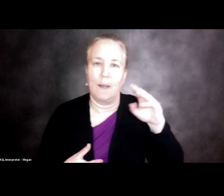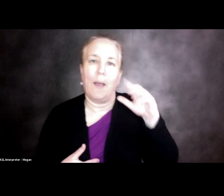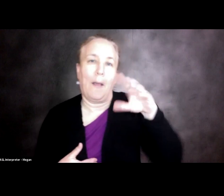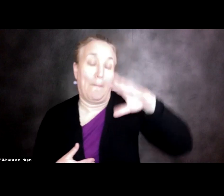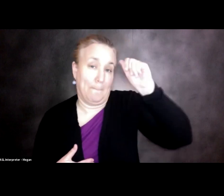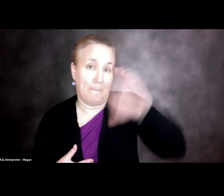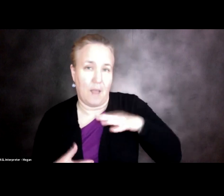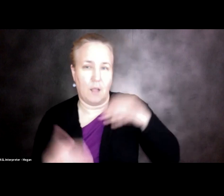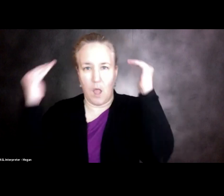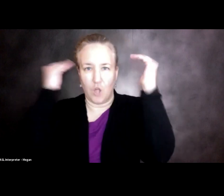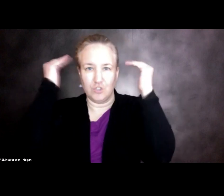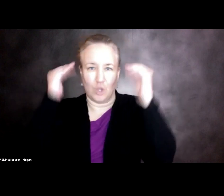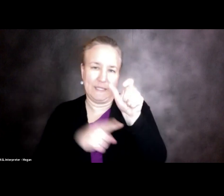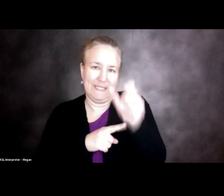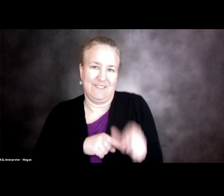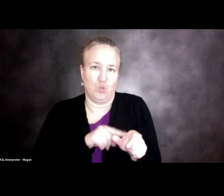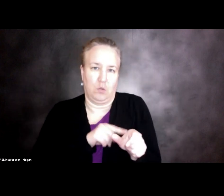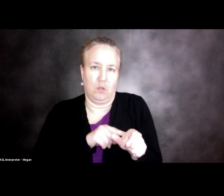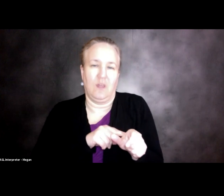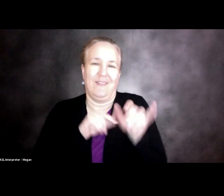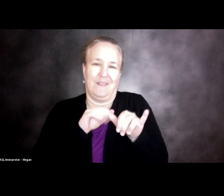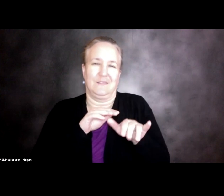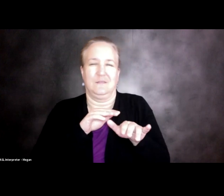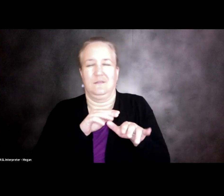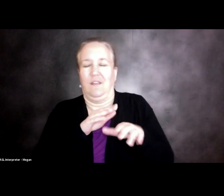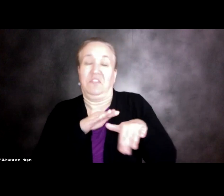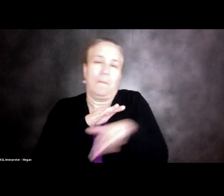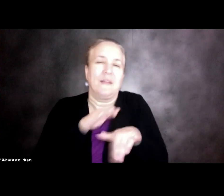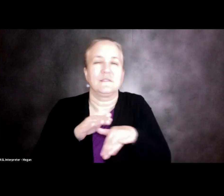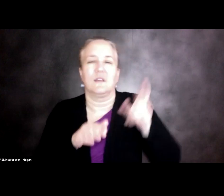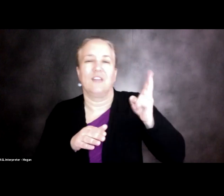individual as the basic subject of history.